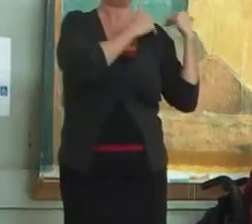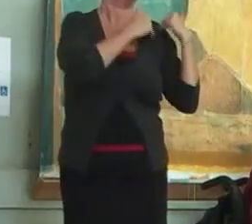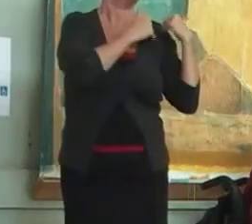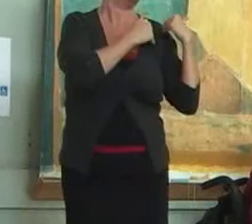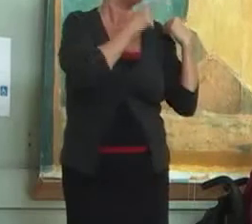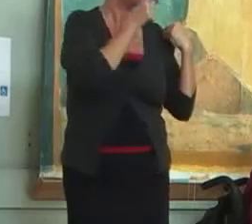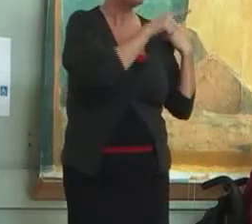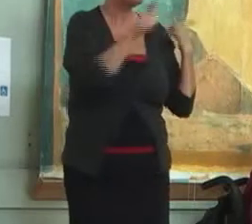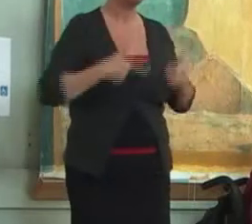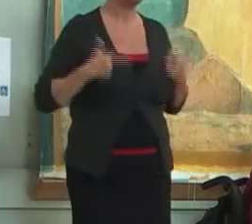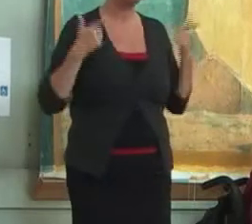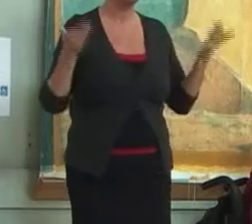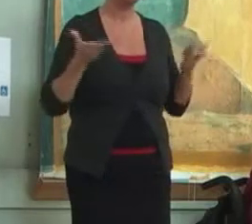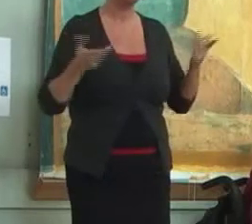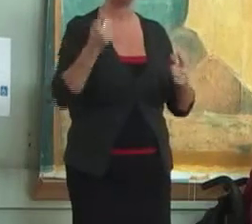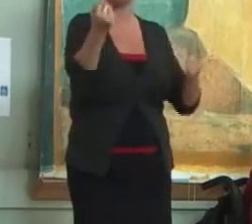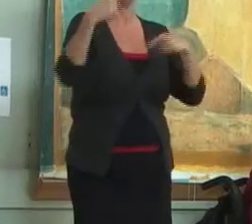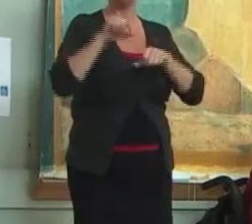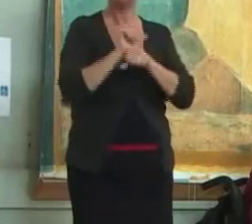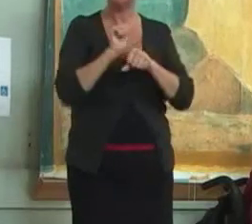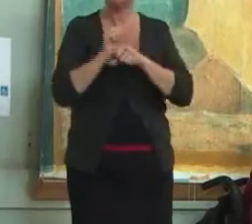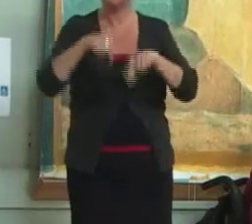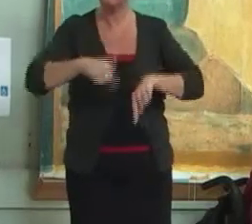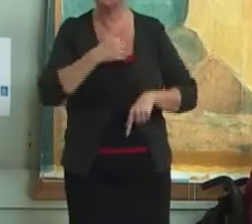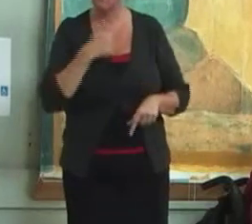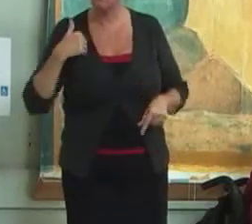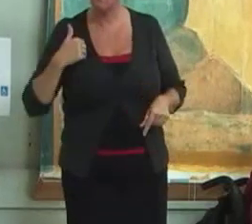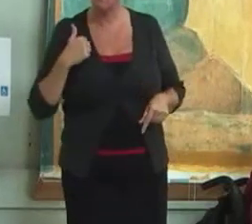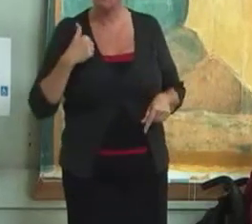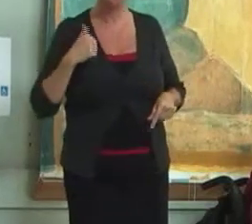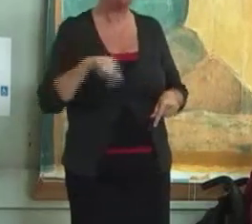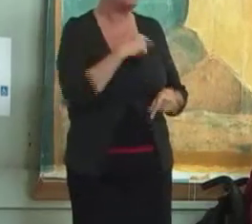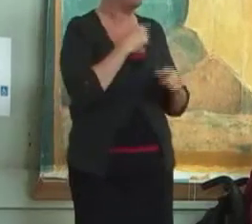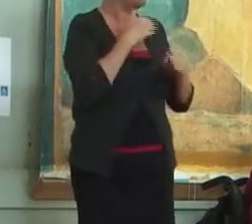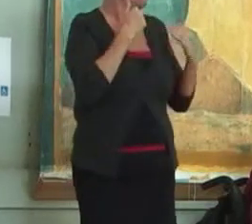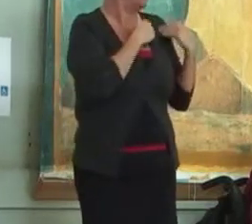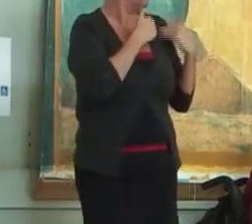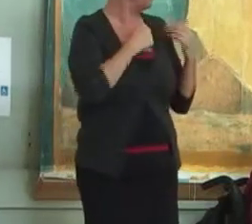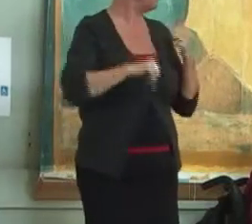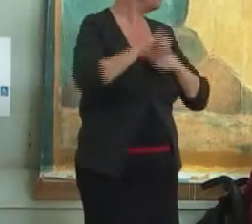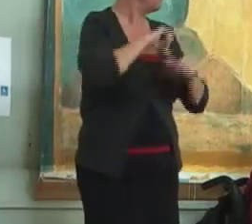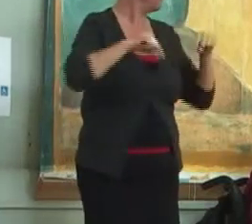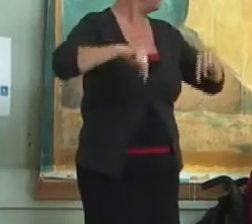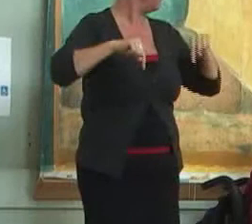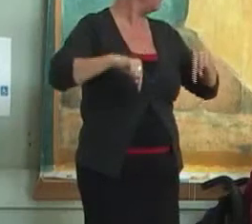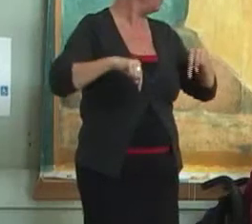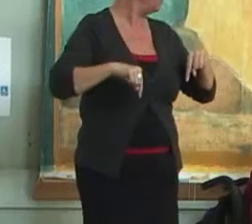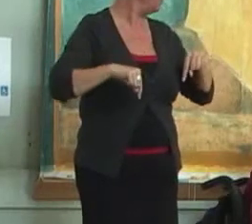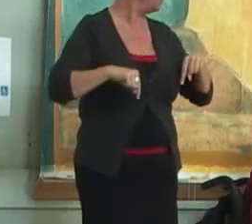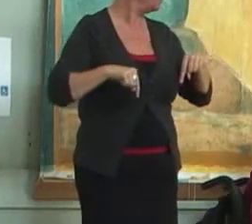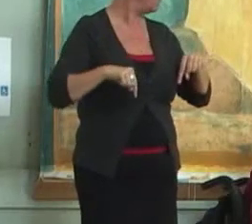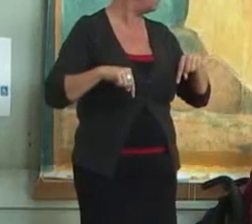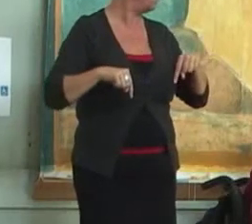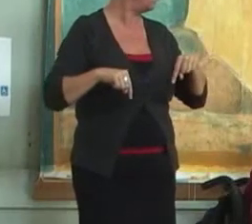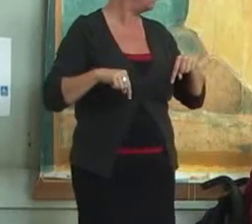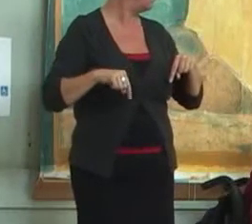or comes working, for that matter. So, so, therefore, whether we have improved programs